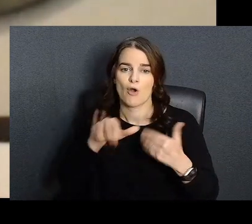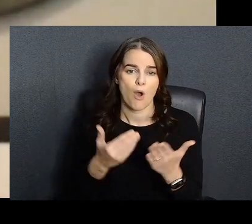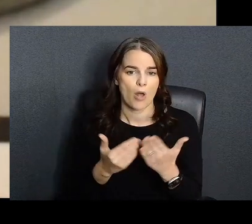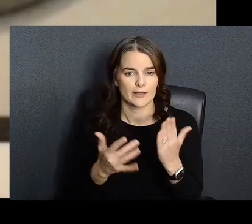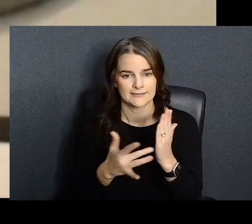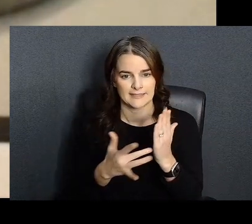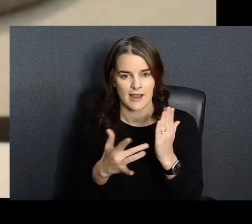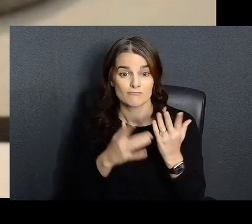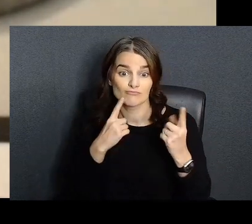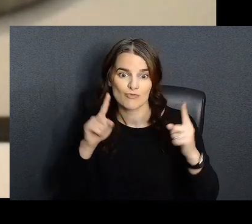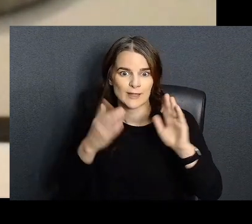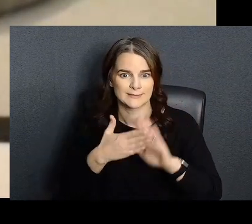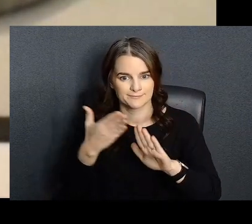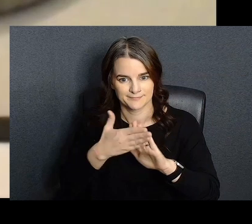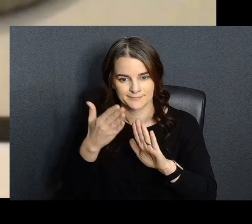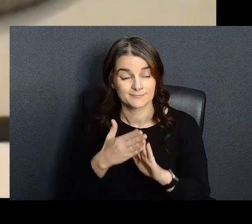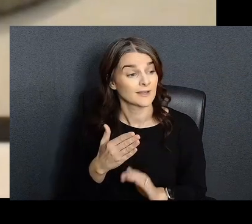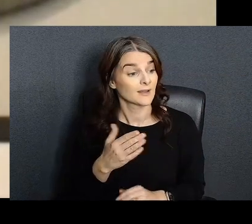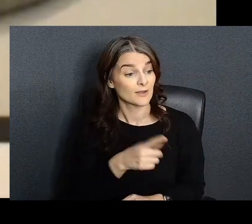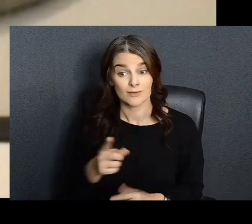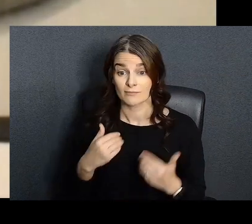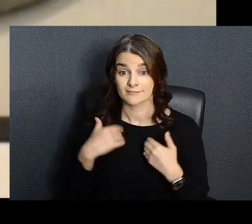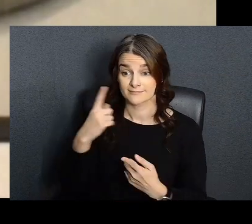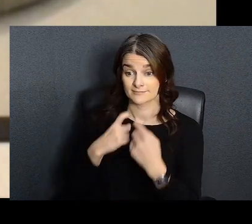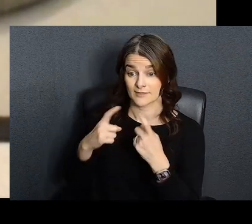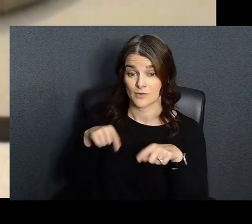And if anyone has any questions while we're getting the apps